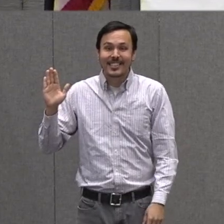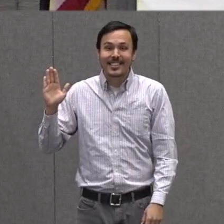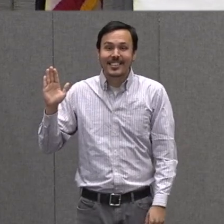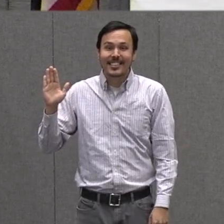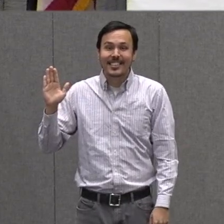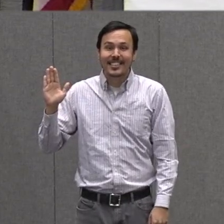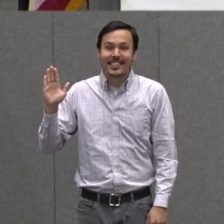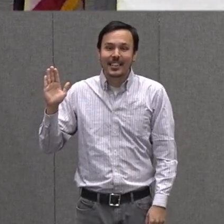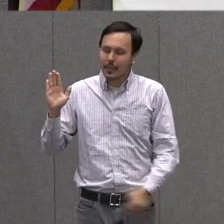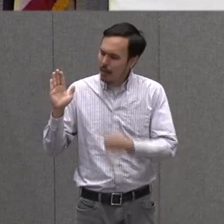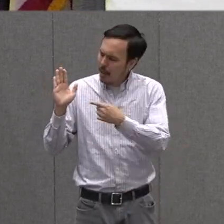Think about what you see.